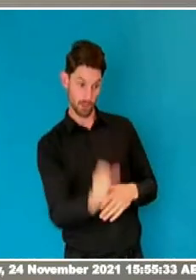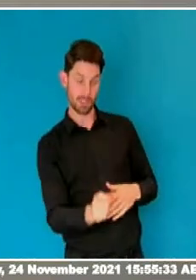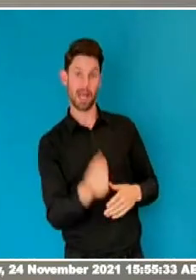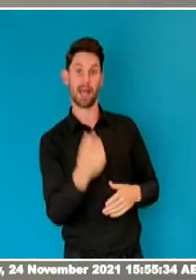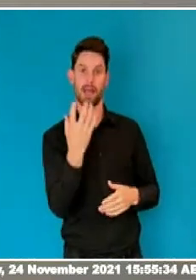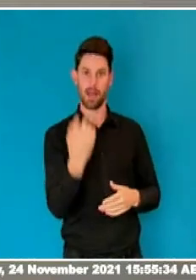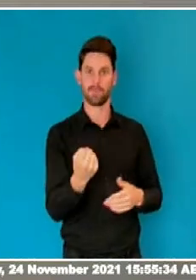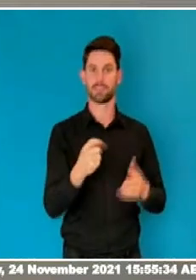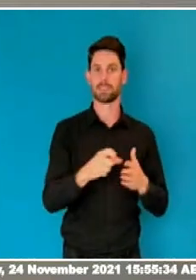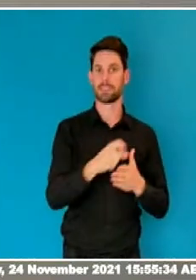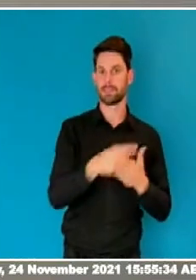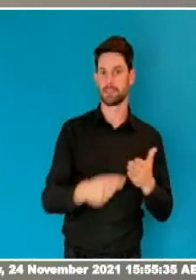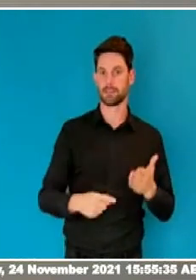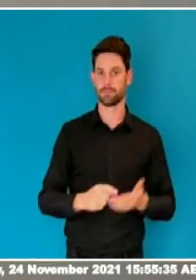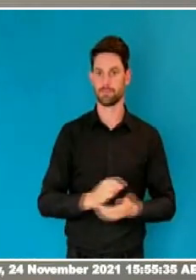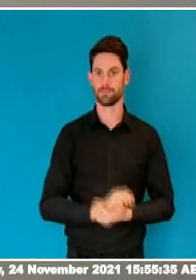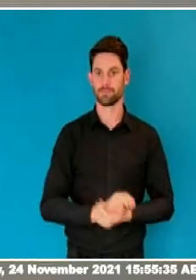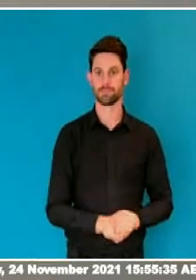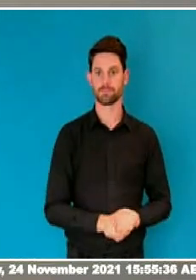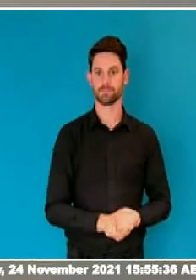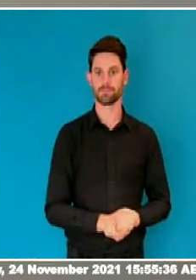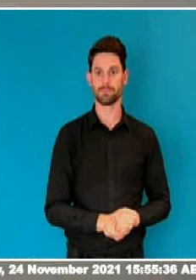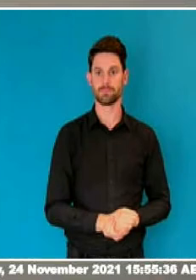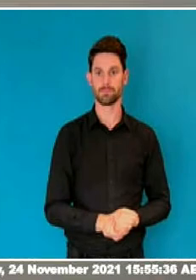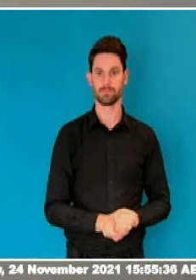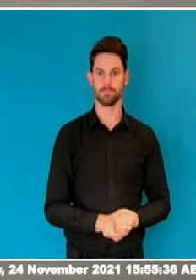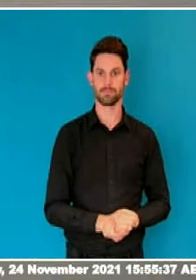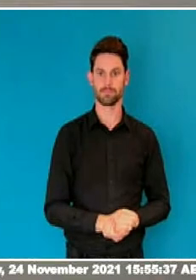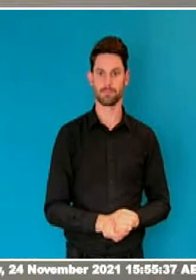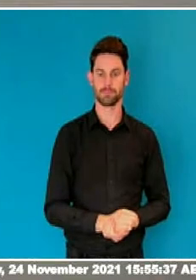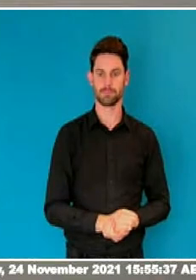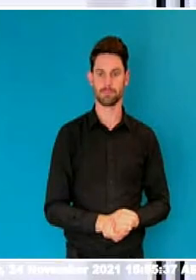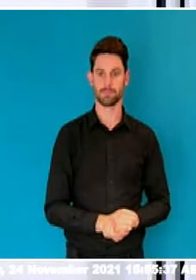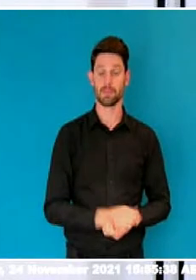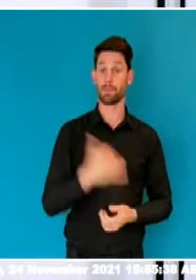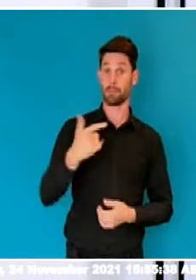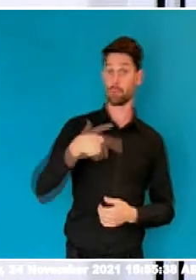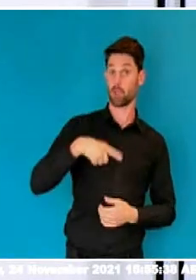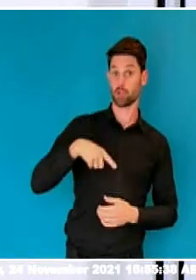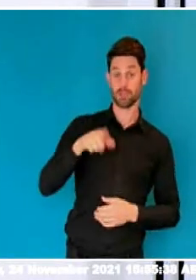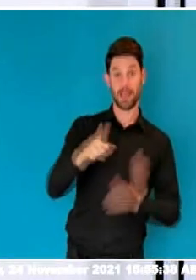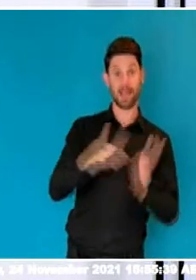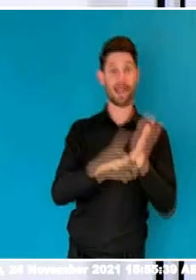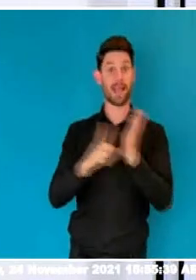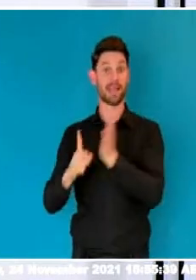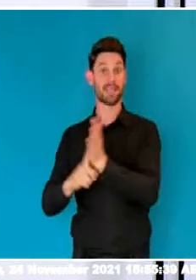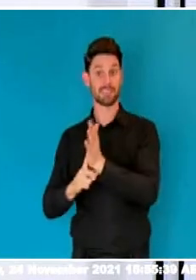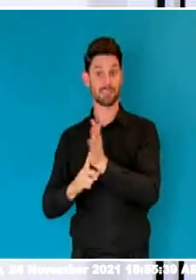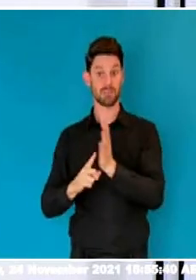Can we draw from that, that's because it's Lendlease's view that that would never be a relevant factor?